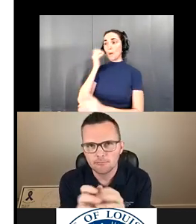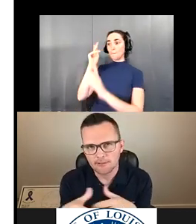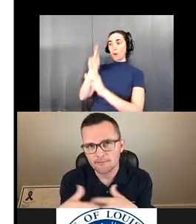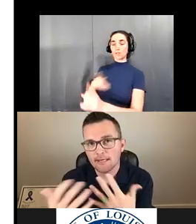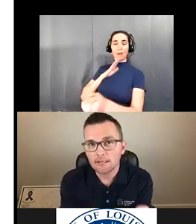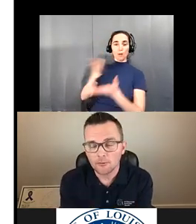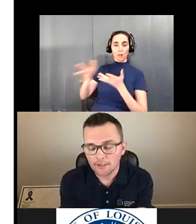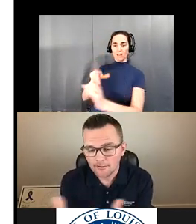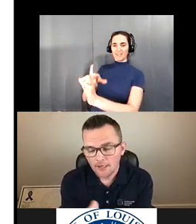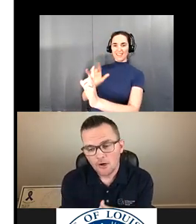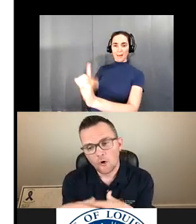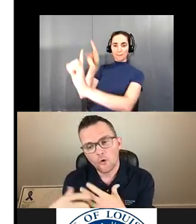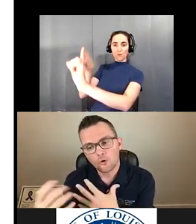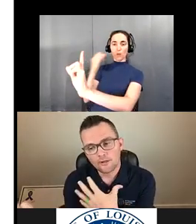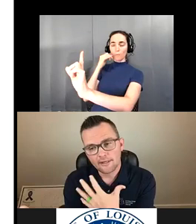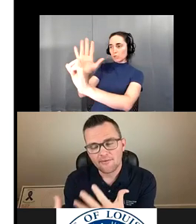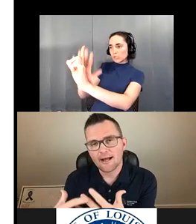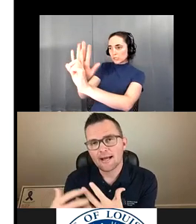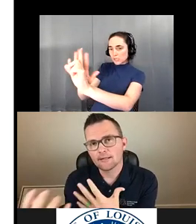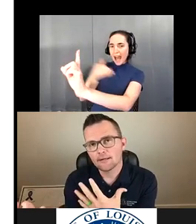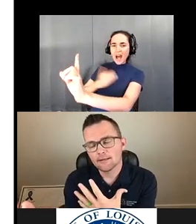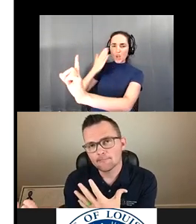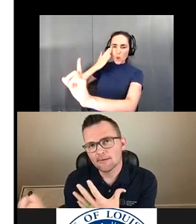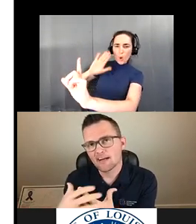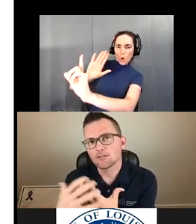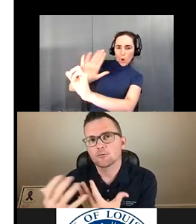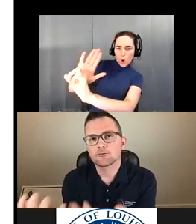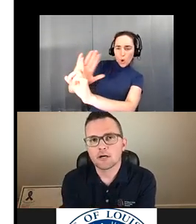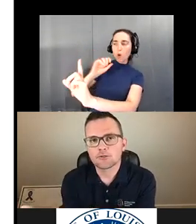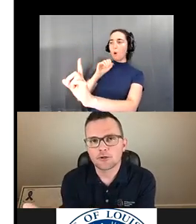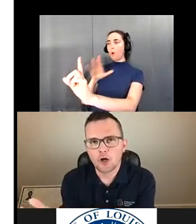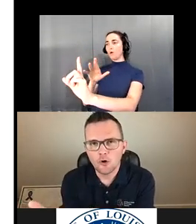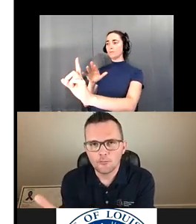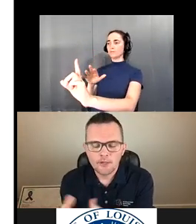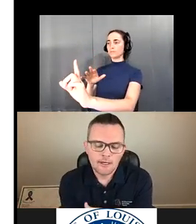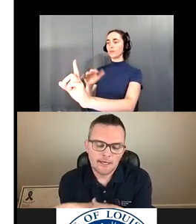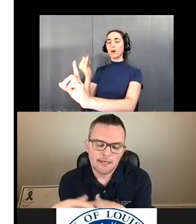deal be dealing with, or that if I had. 15:39:11 If I had to respond to their home.